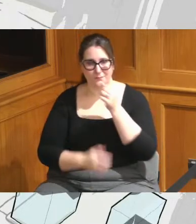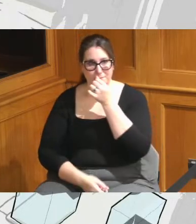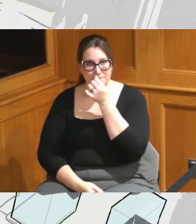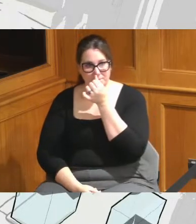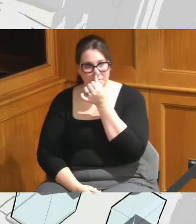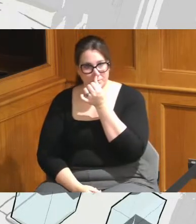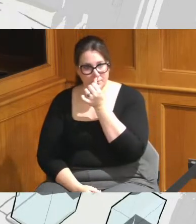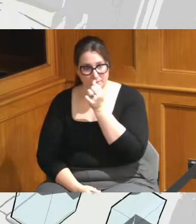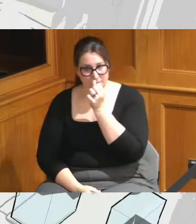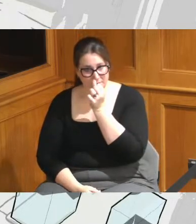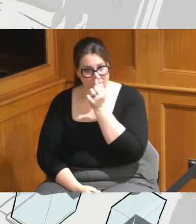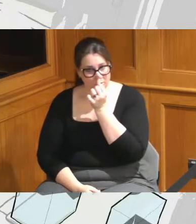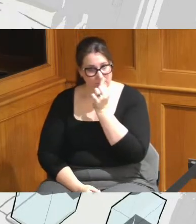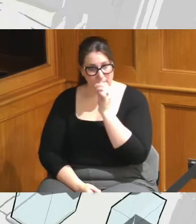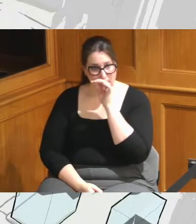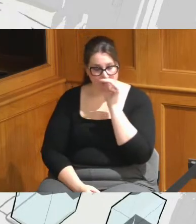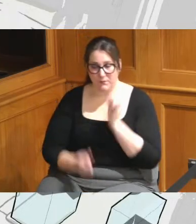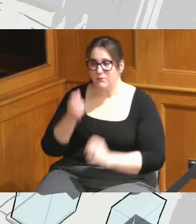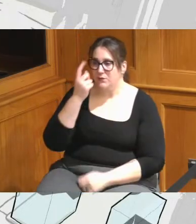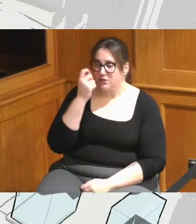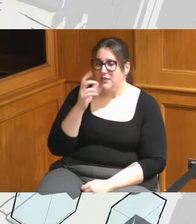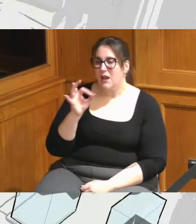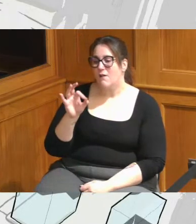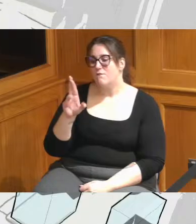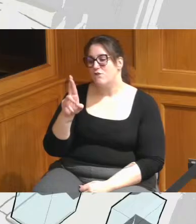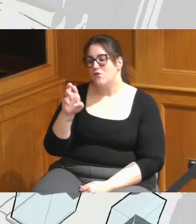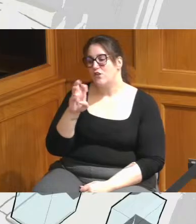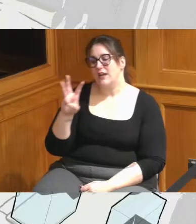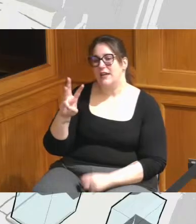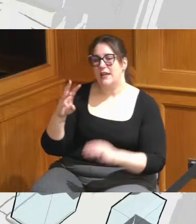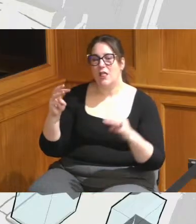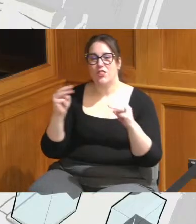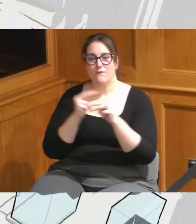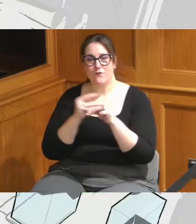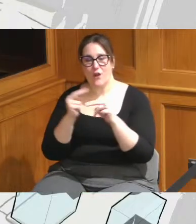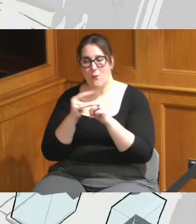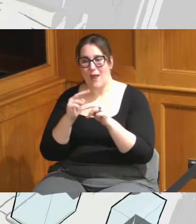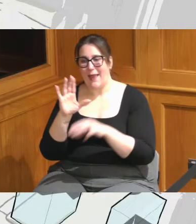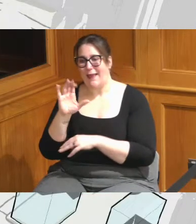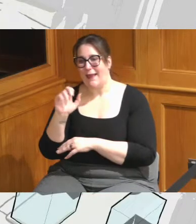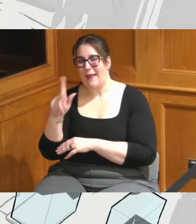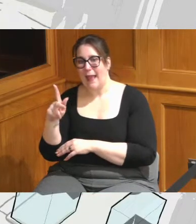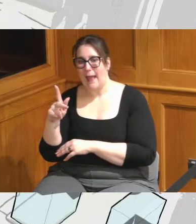the freeway caps were to come in fruition. We are indeed showing about three total blocks as you